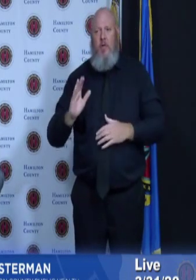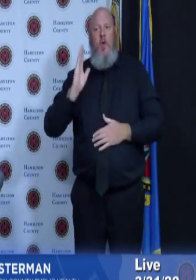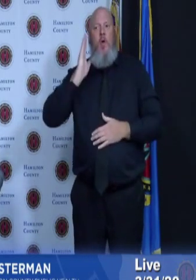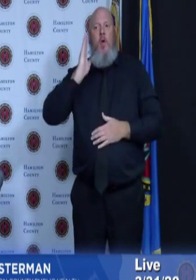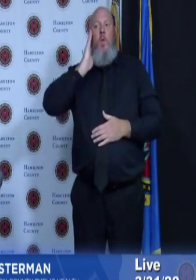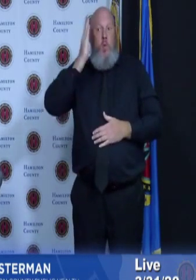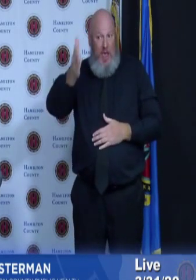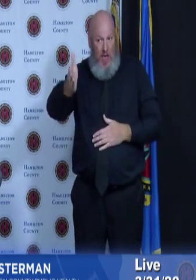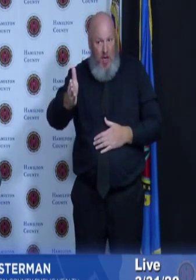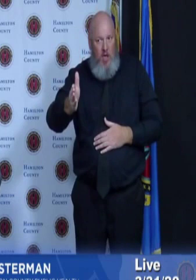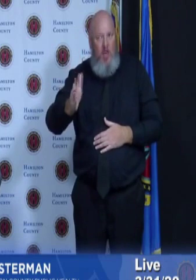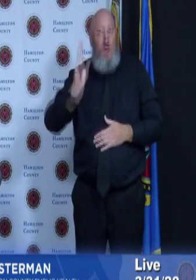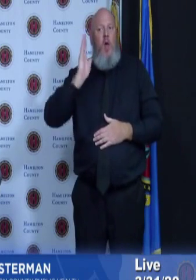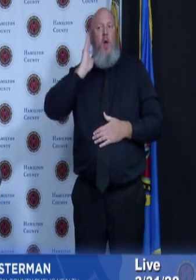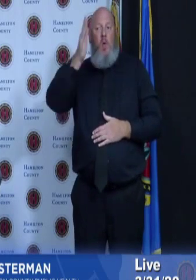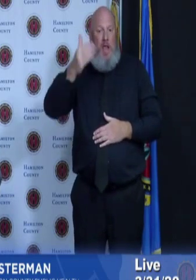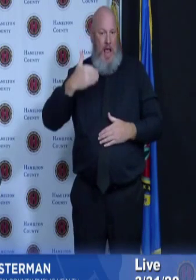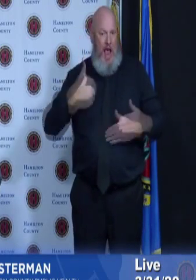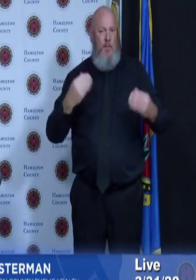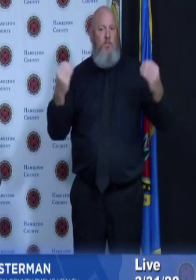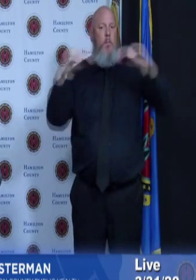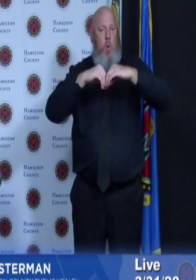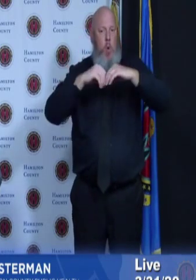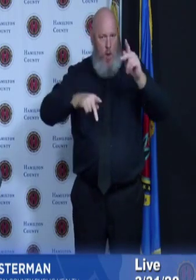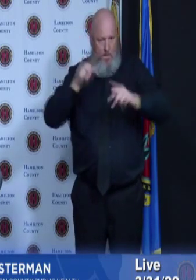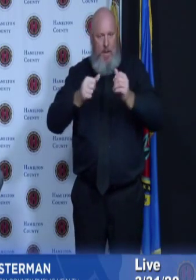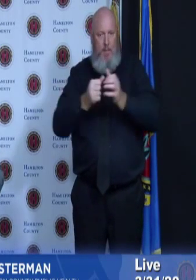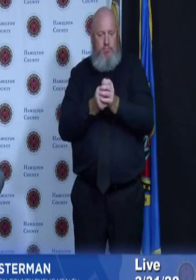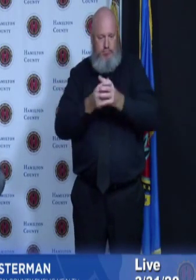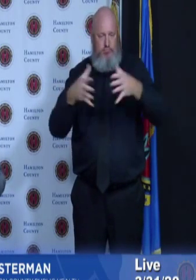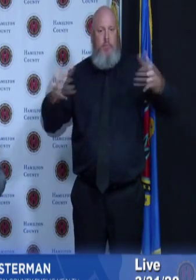we're seeing the cases go up daily in Ohio and as Commissioner Driehaus just